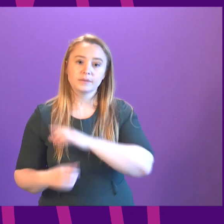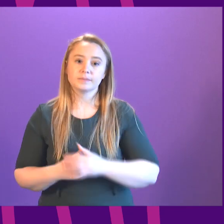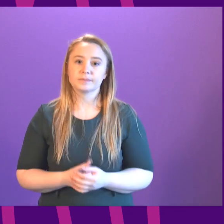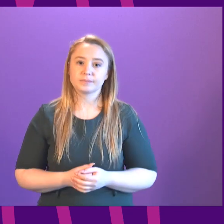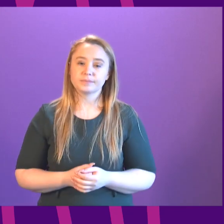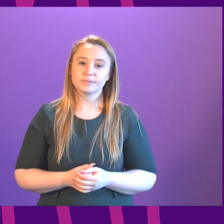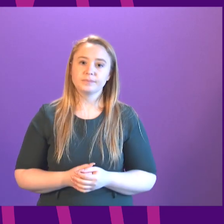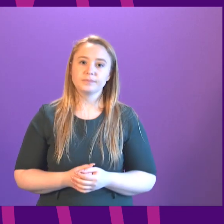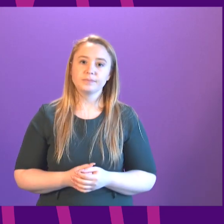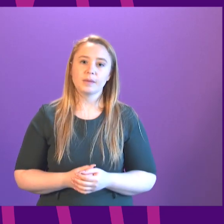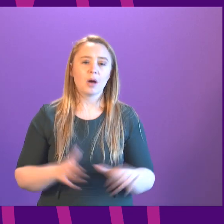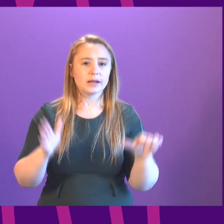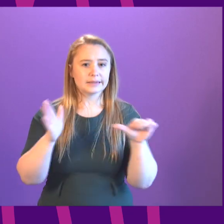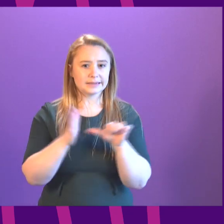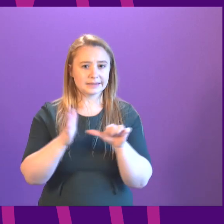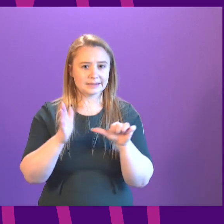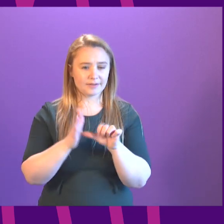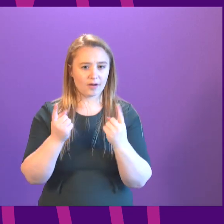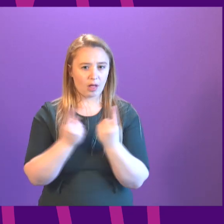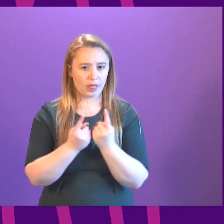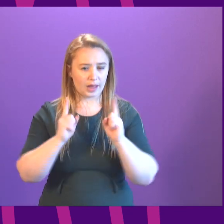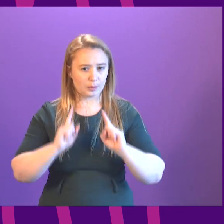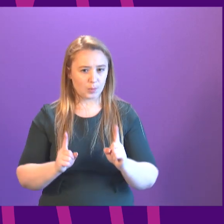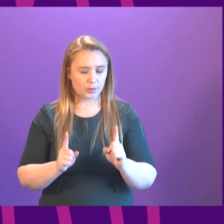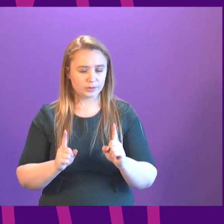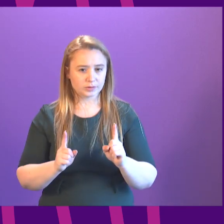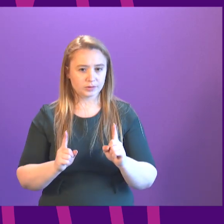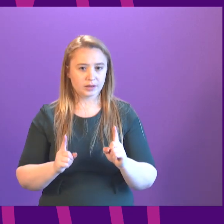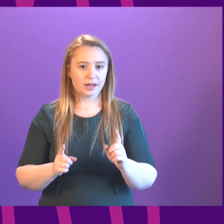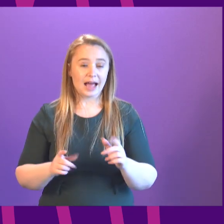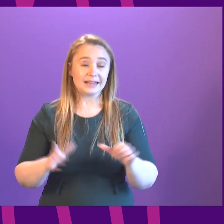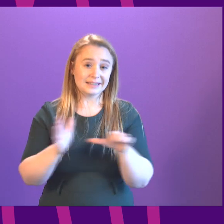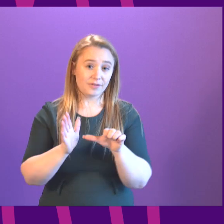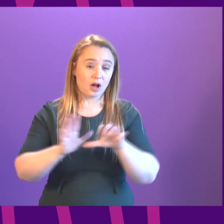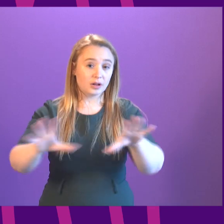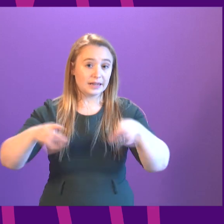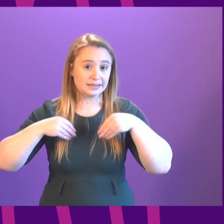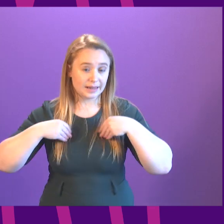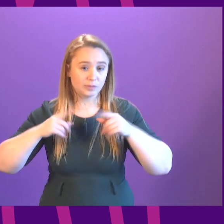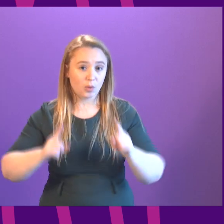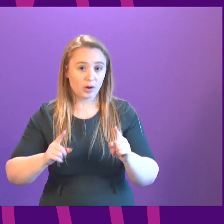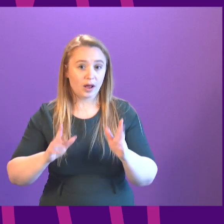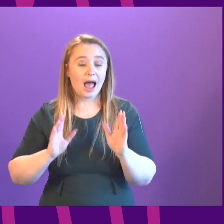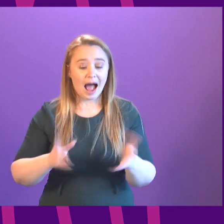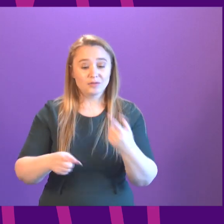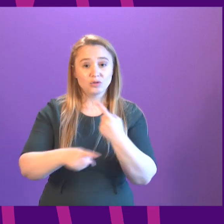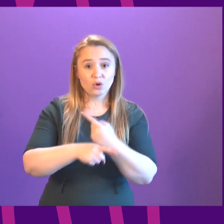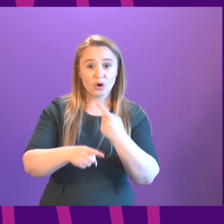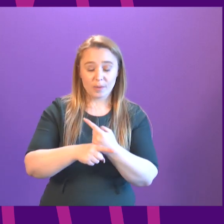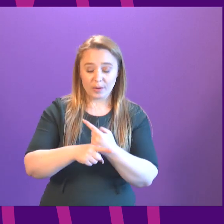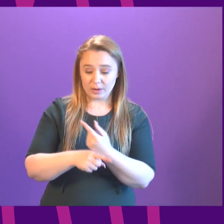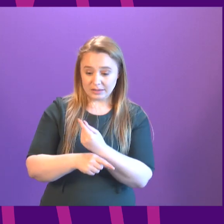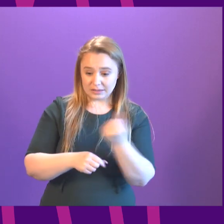easy for us to understand—and certainly for us to accept—is that we are having to discuss these things in the context of something that is completely self-inflicted.